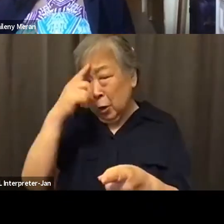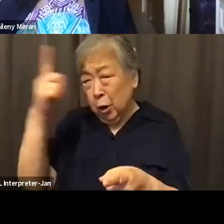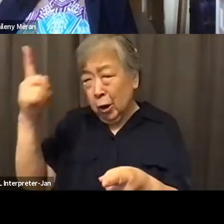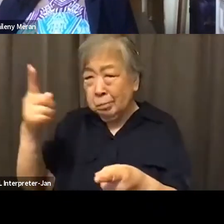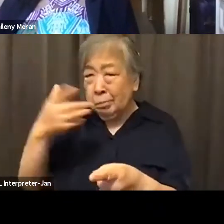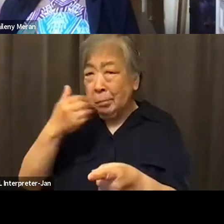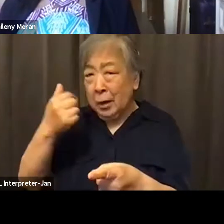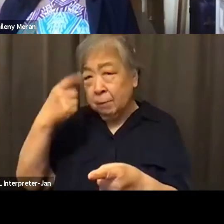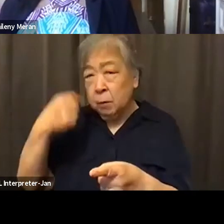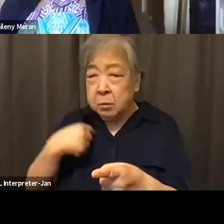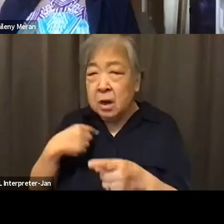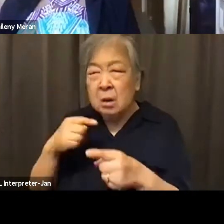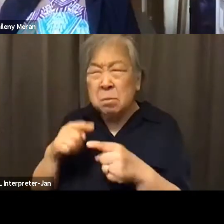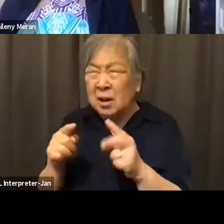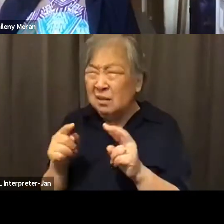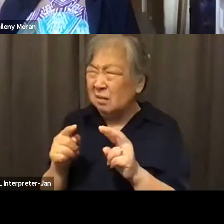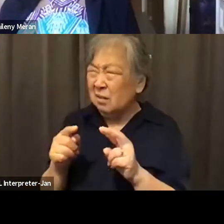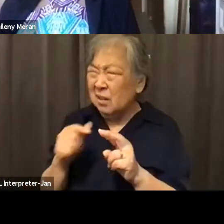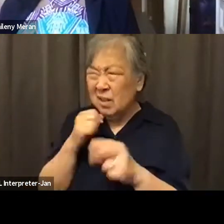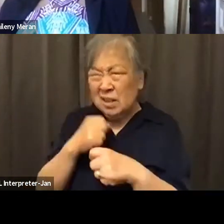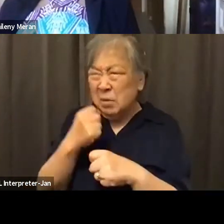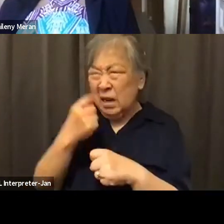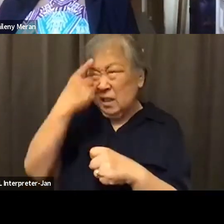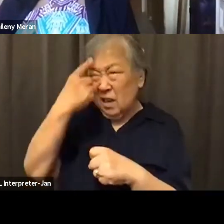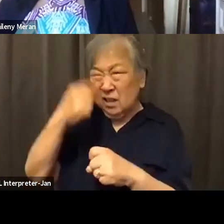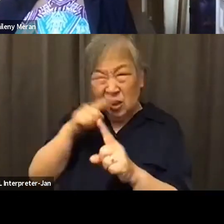but it wouldn't make sense to go to London if I'm studying Latin America.